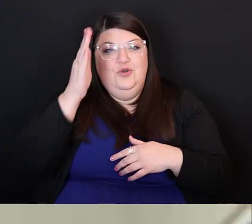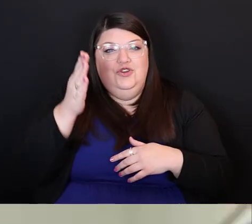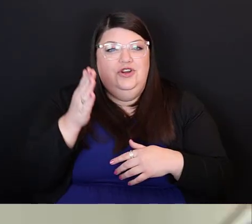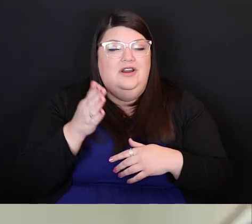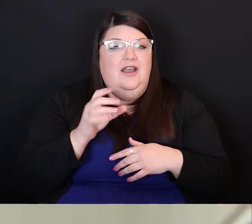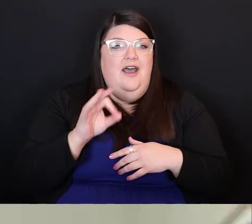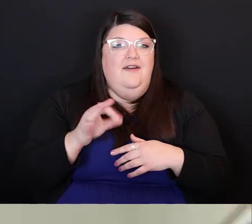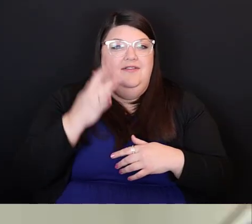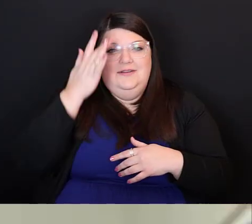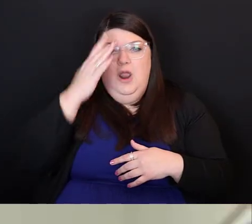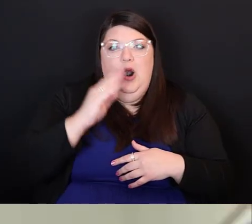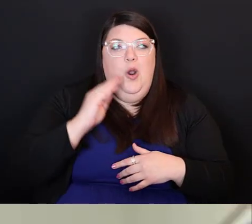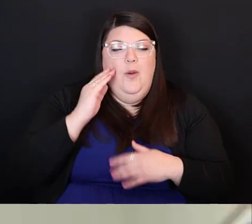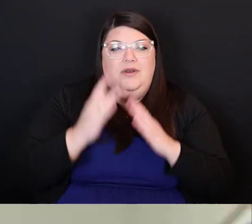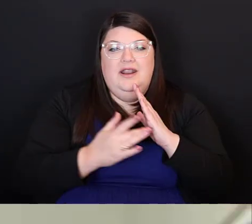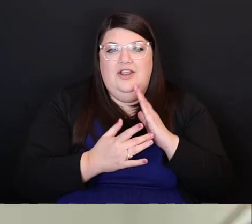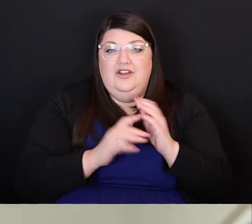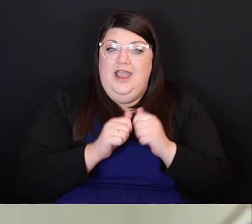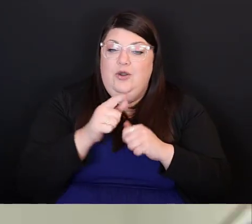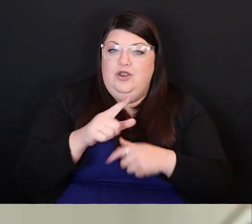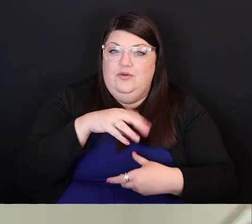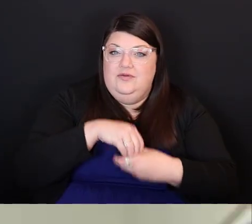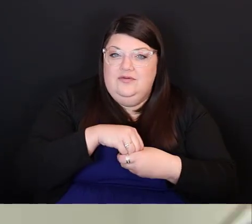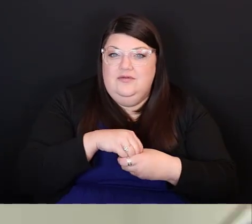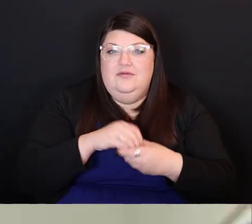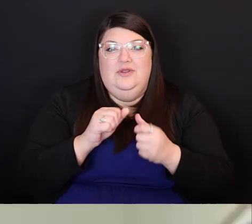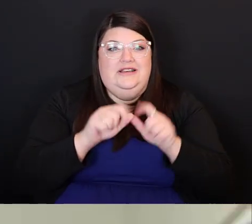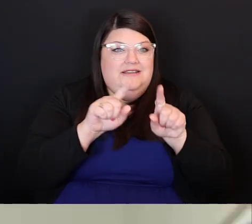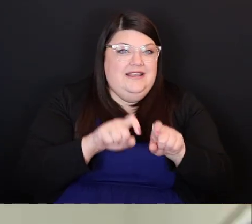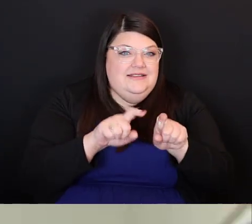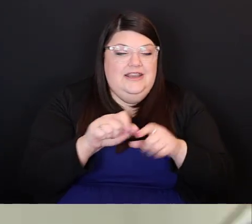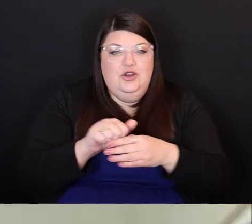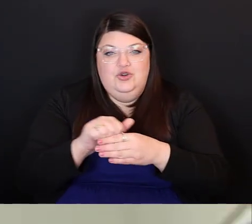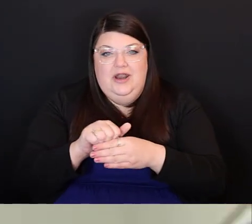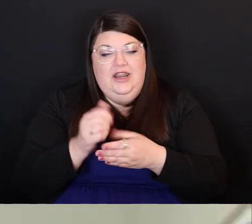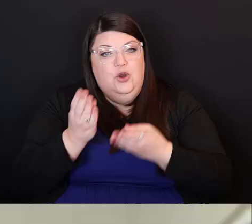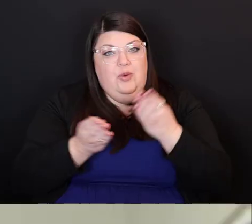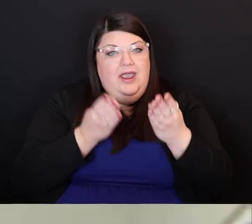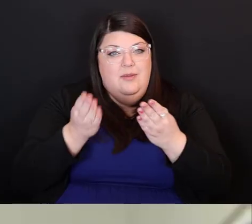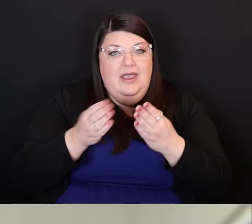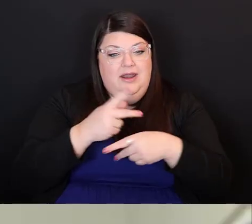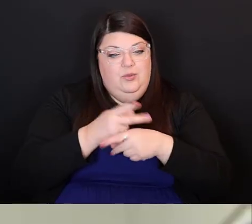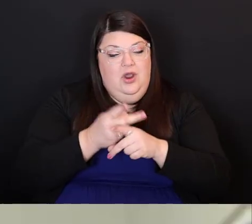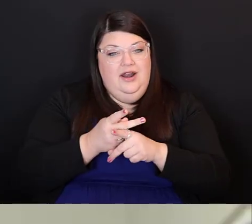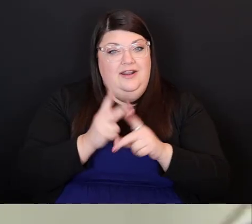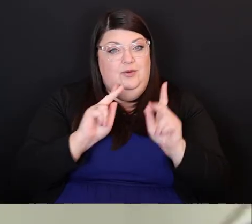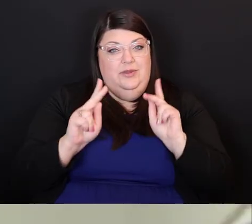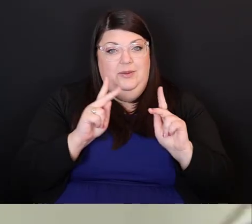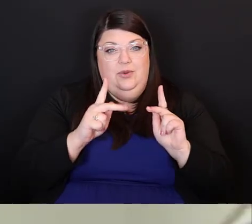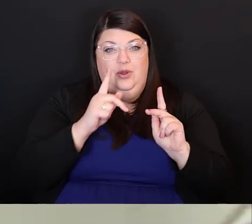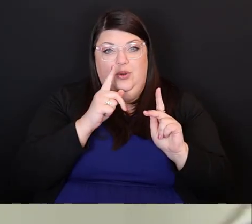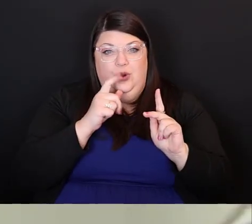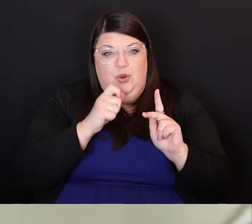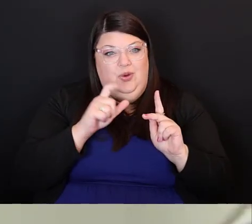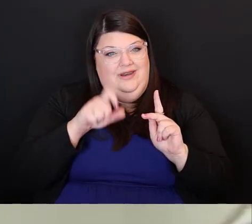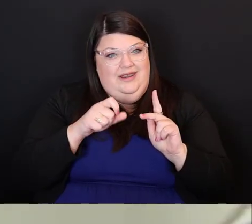how you can get involved in testing and training and recommending products to people in ways that will improve their safety and independence.